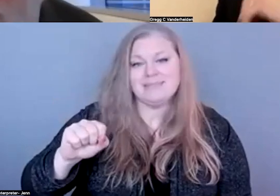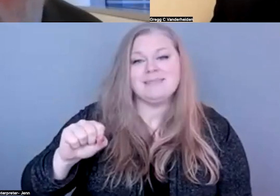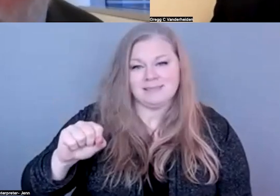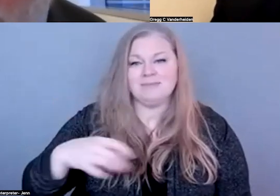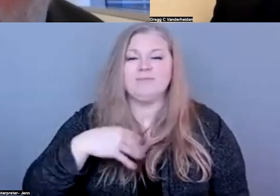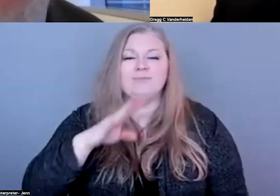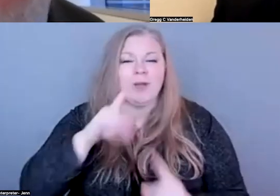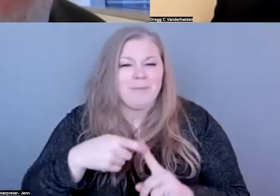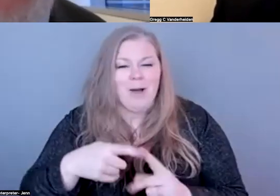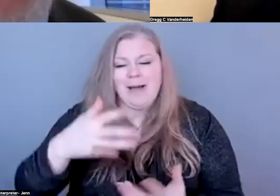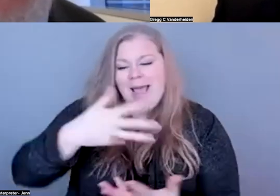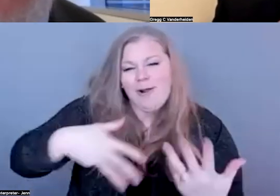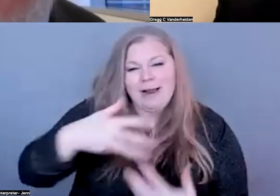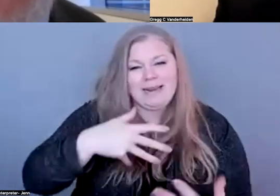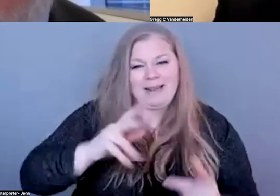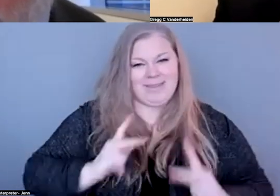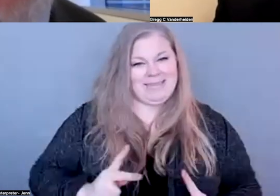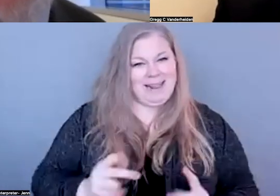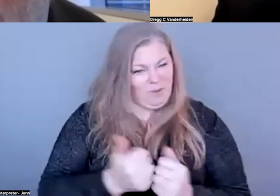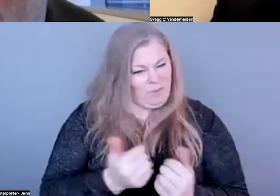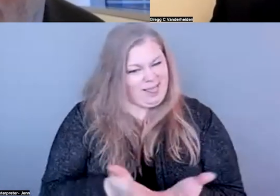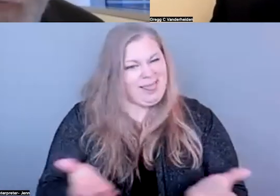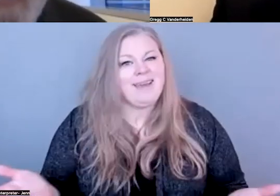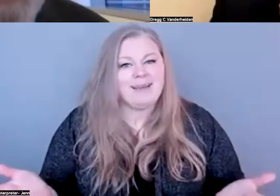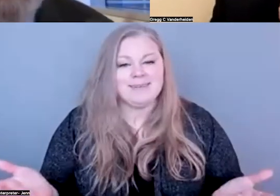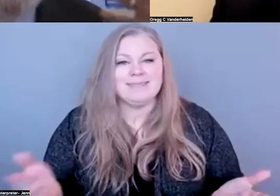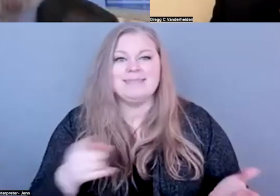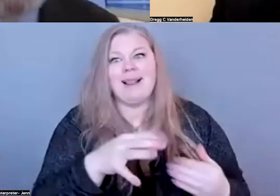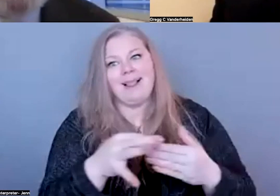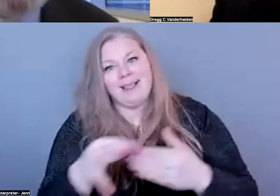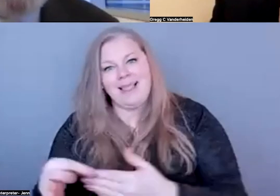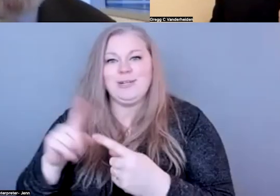physically with things. Of course, that led to the idea of wearing an entire body suit